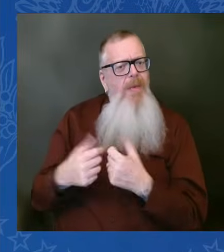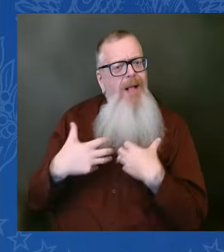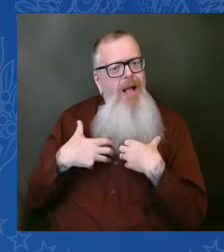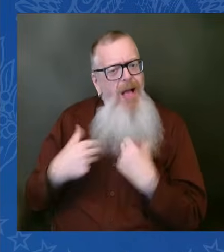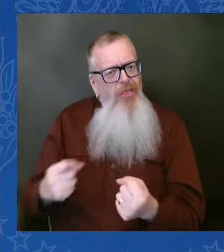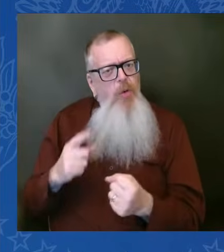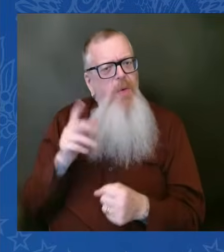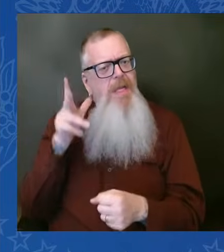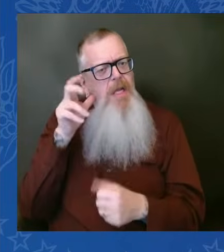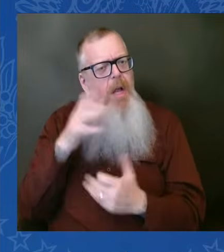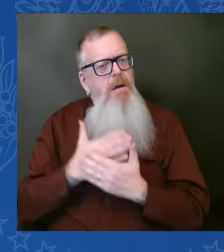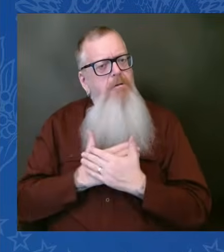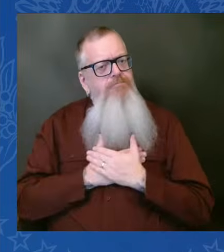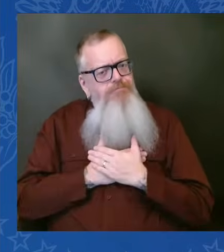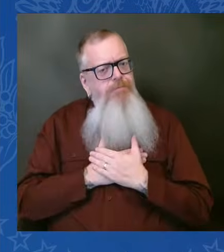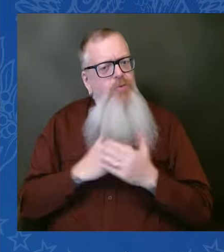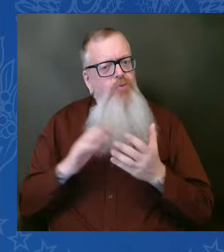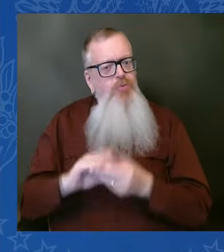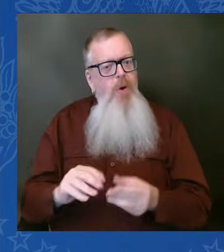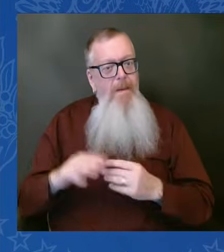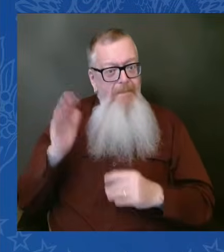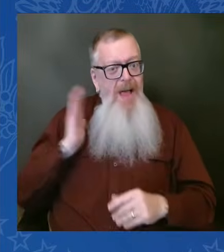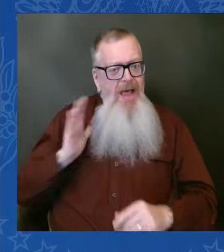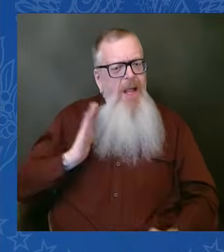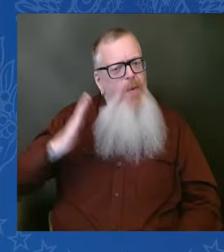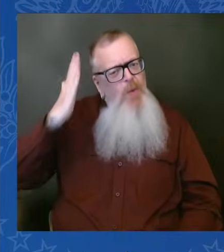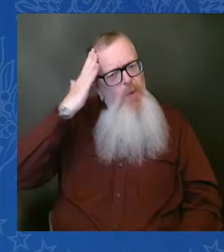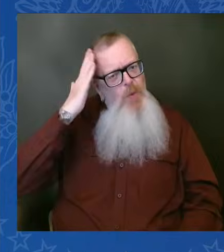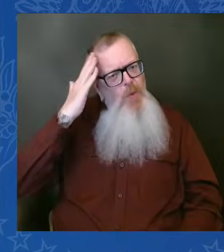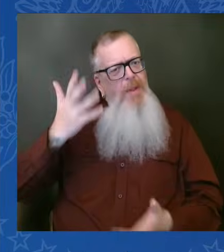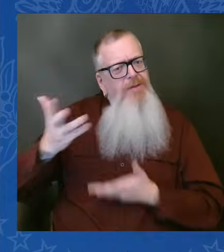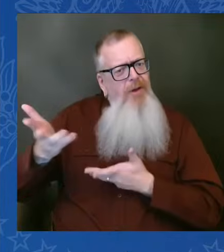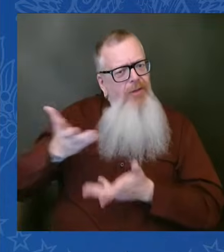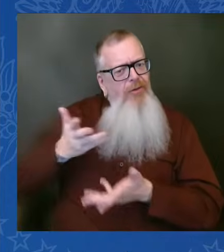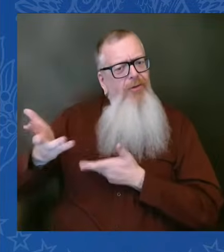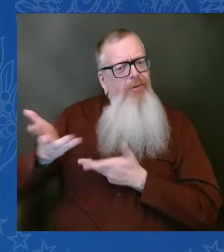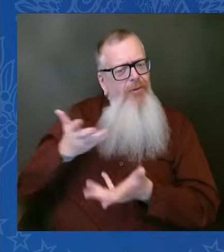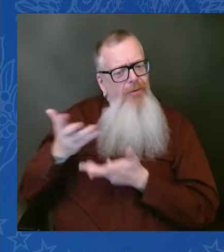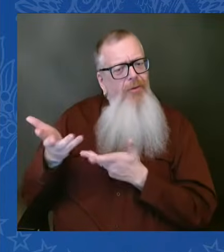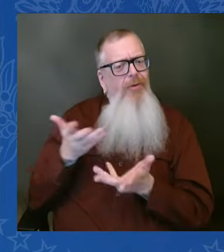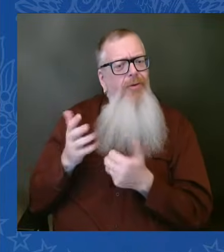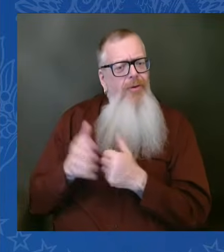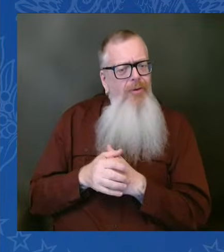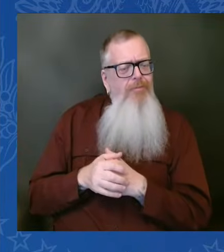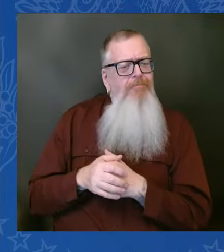Barack used to -- used to drive Barack crazy when we’d -- we met every morning at 9 o’clock and with his last